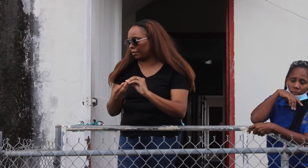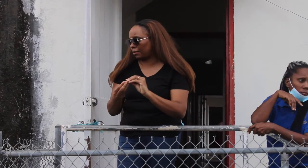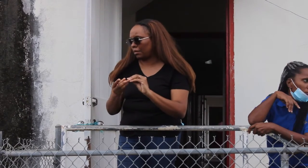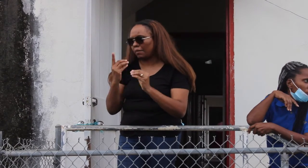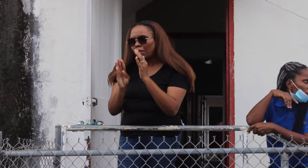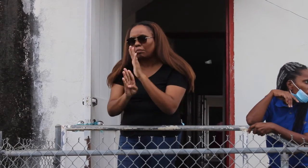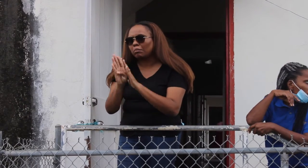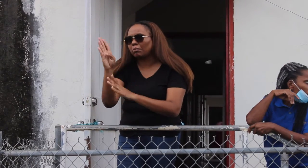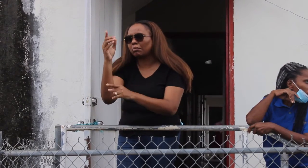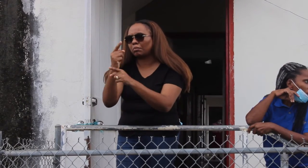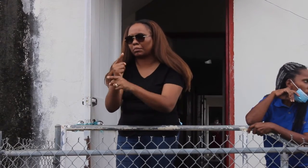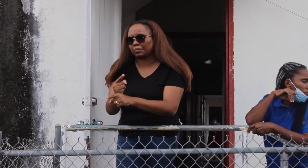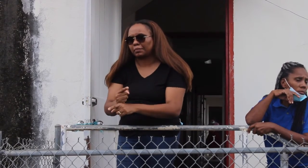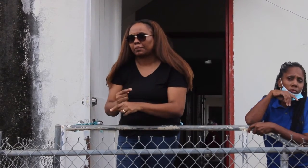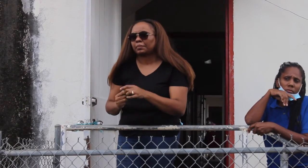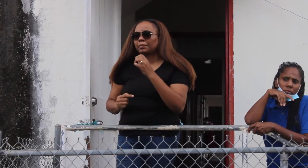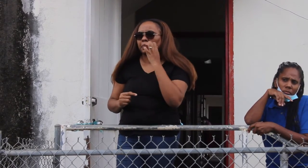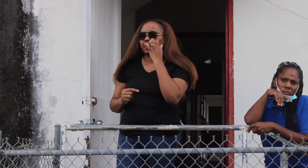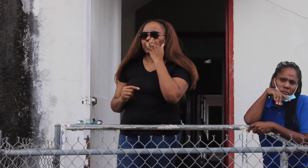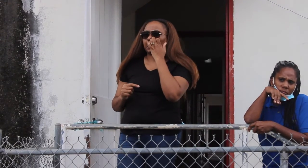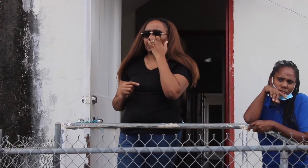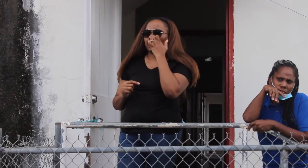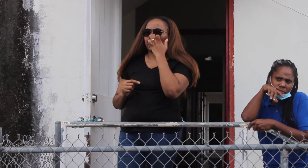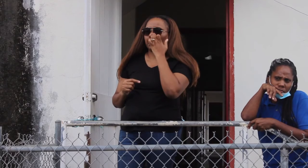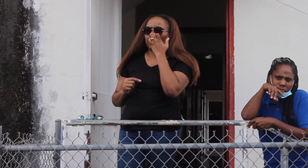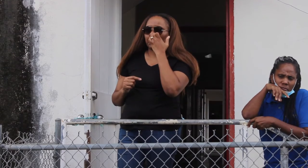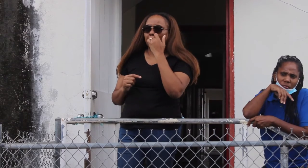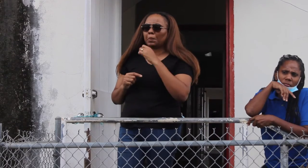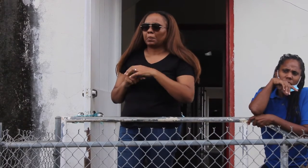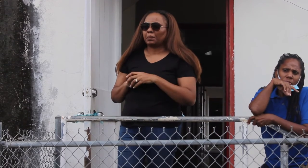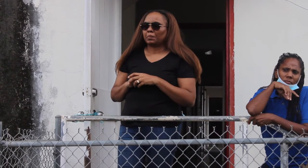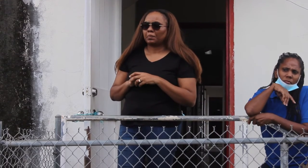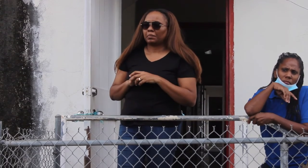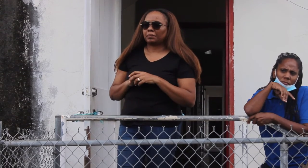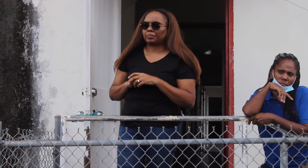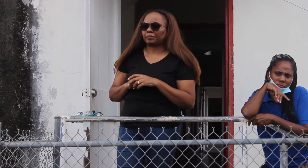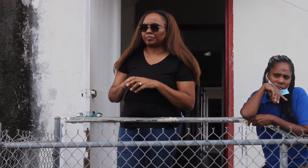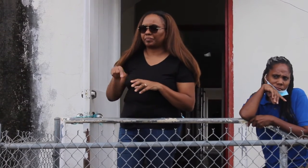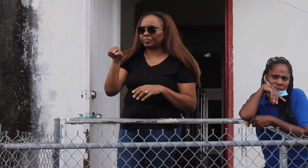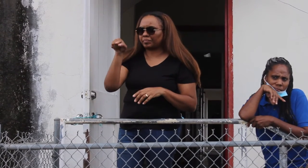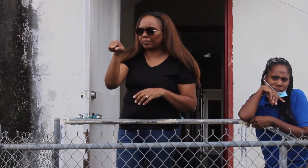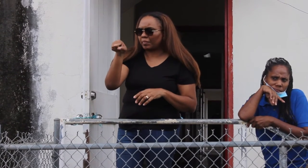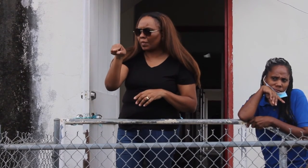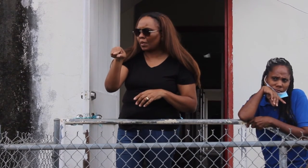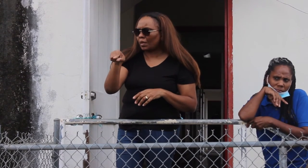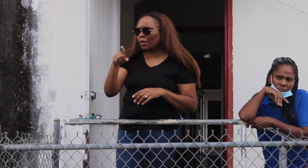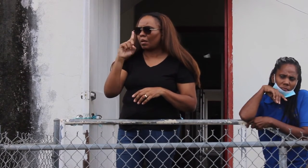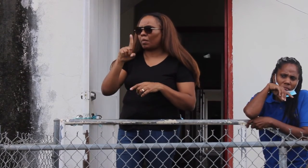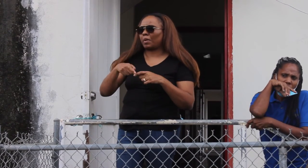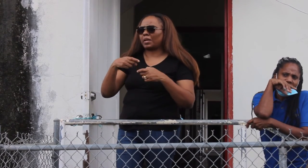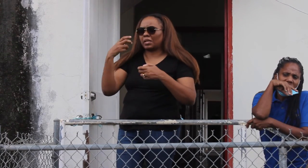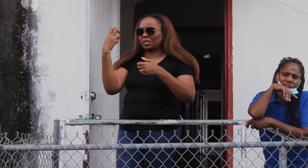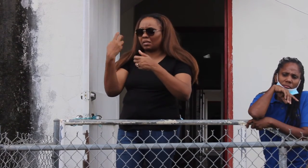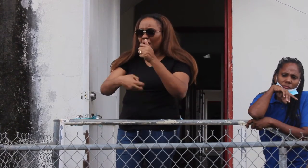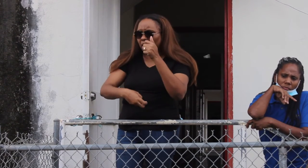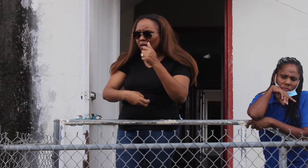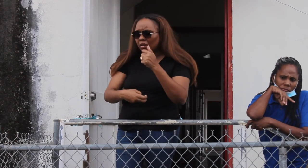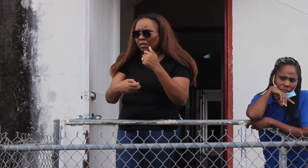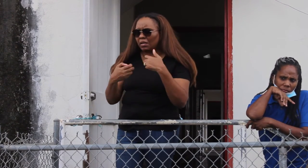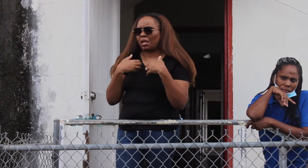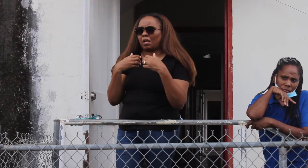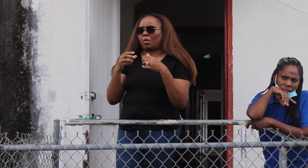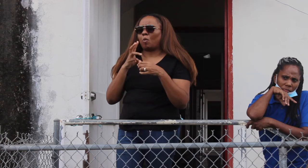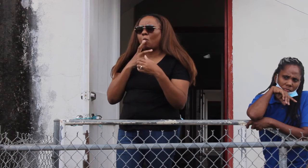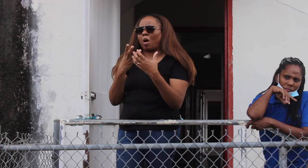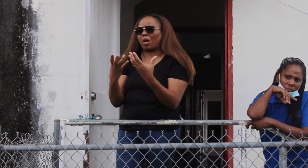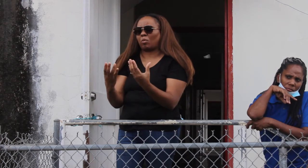but clear soils the top side and clay soils they pour in a lot of water the particles are very